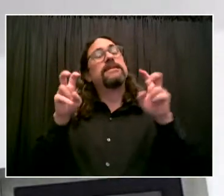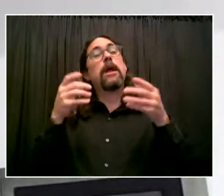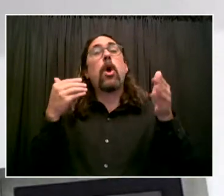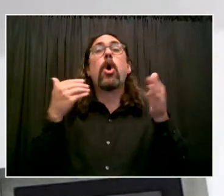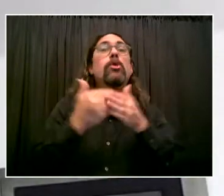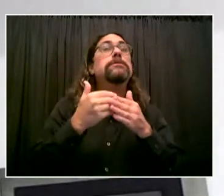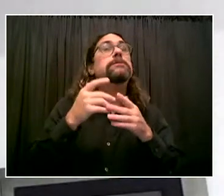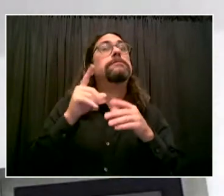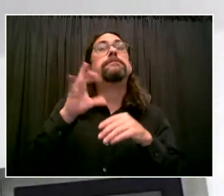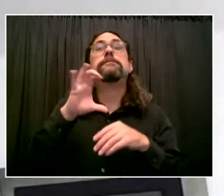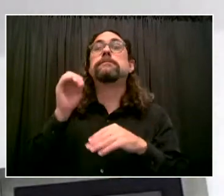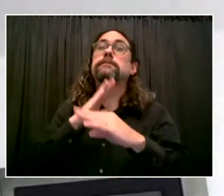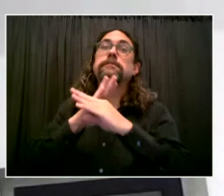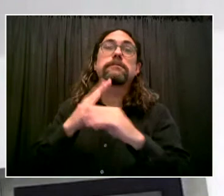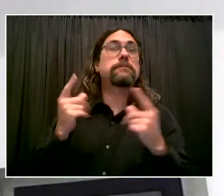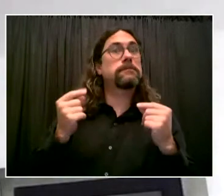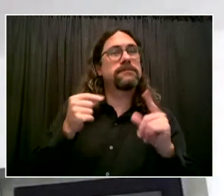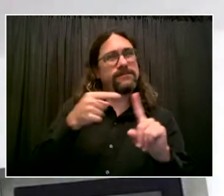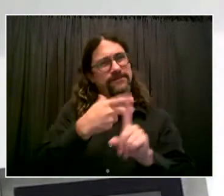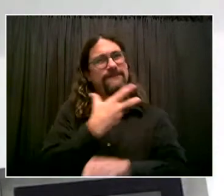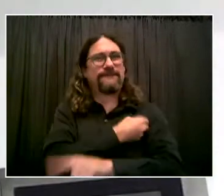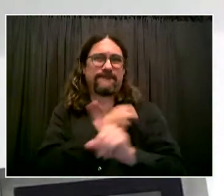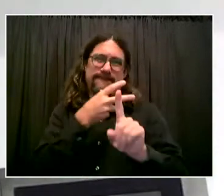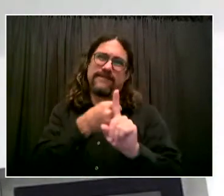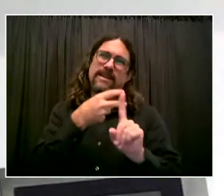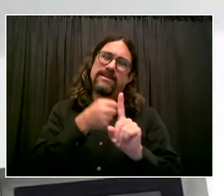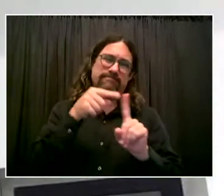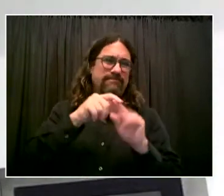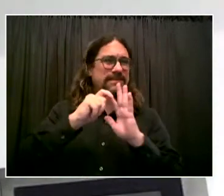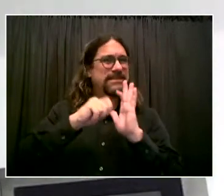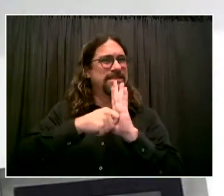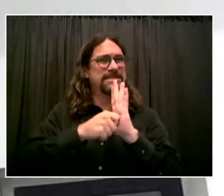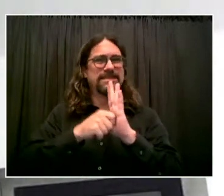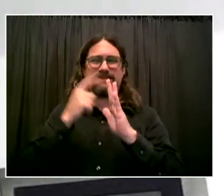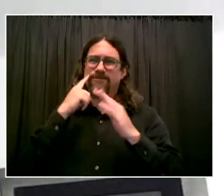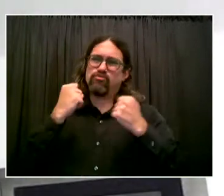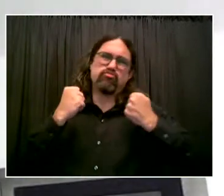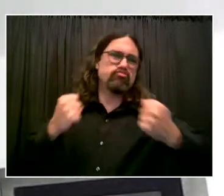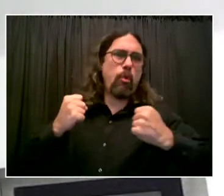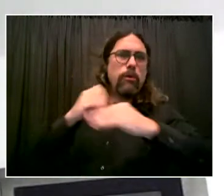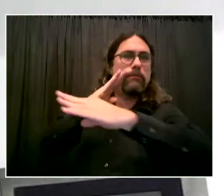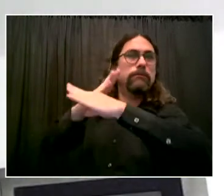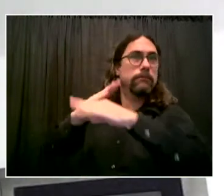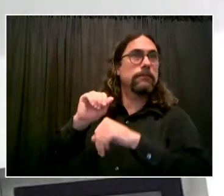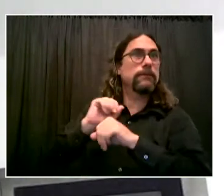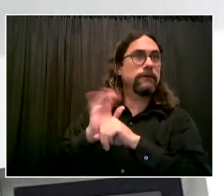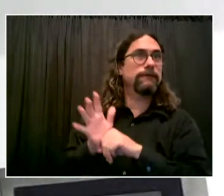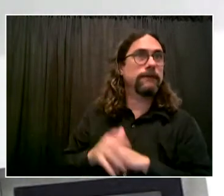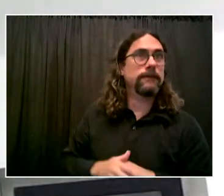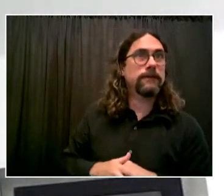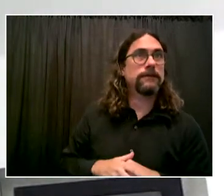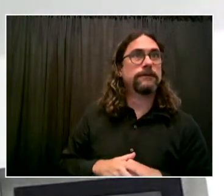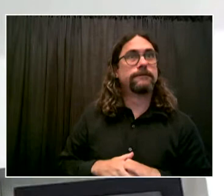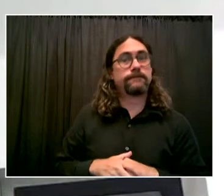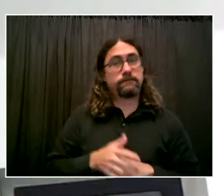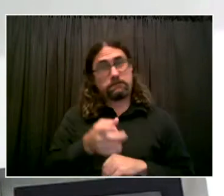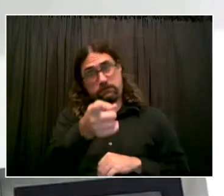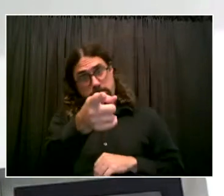FULL RECOVERY TO THE EXTENT TATH VACCINAD TE PEOPLE FEEL SAFER WEARING A